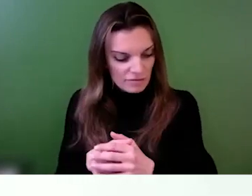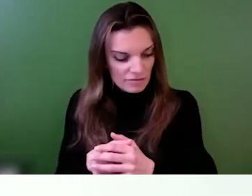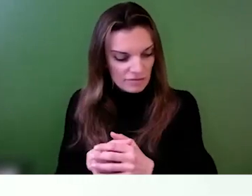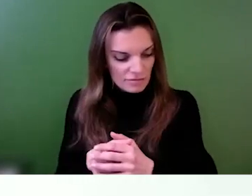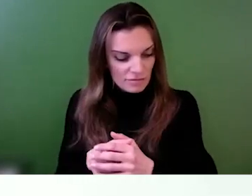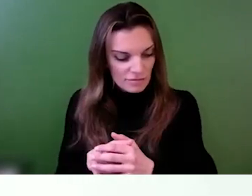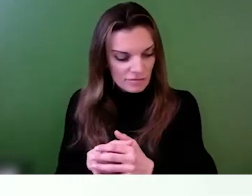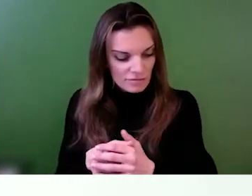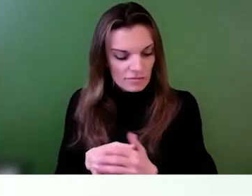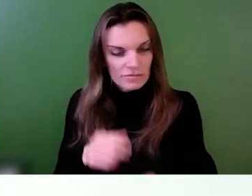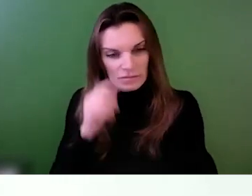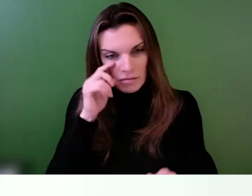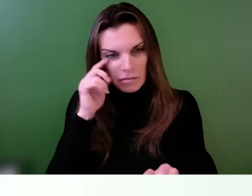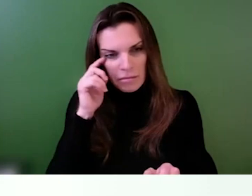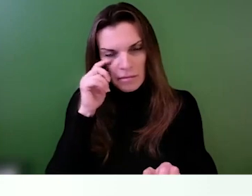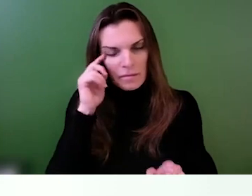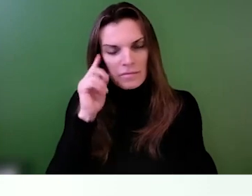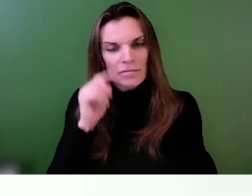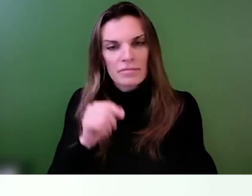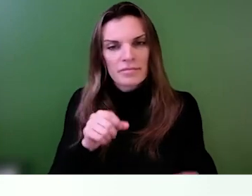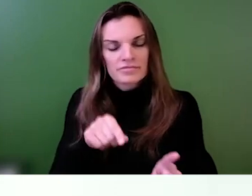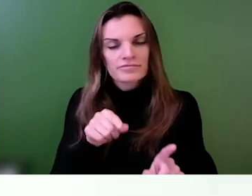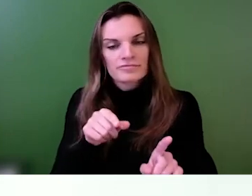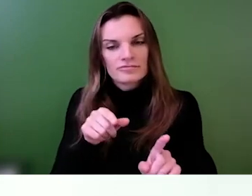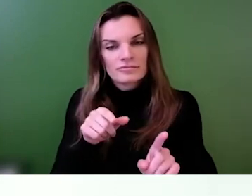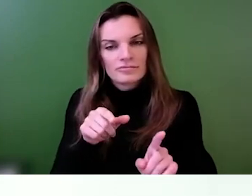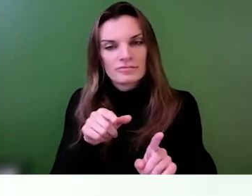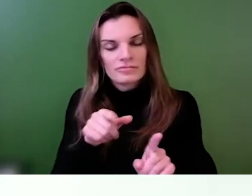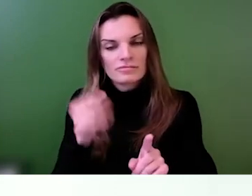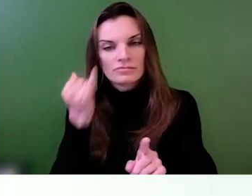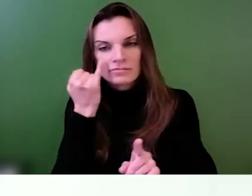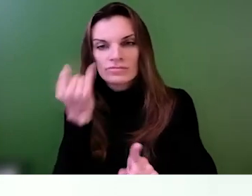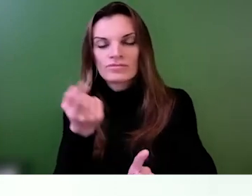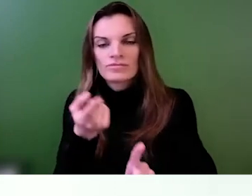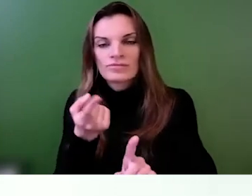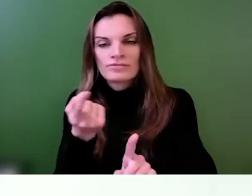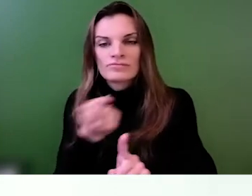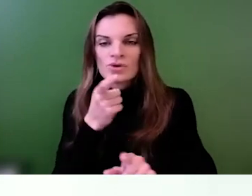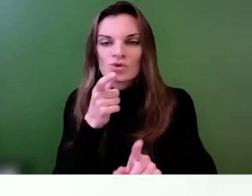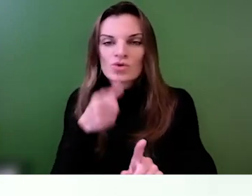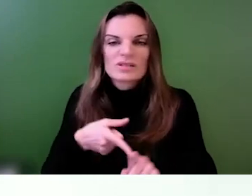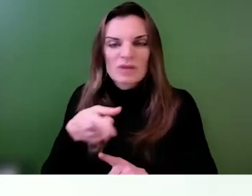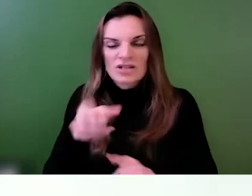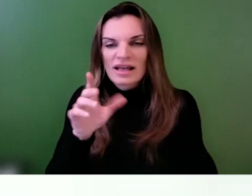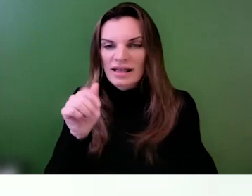see some people who see perhaps a doctor who specializes in cancer and would maybe be most